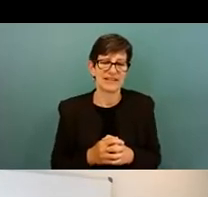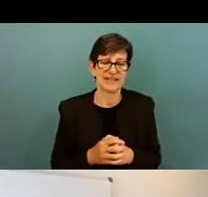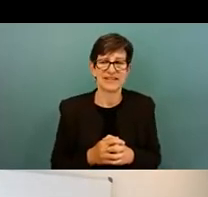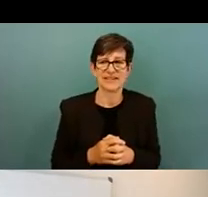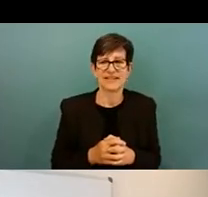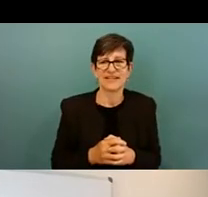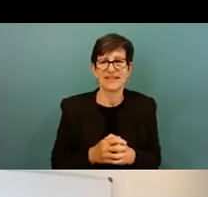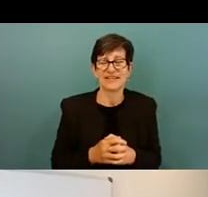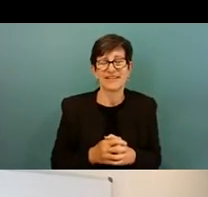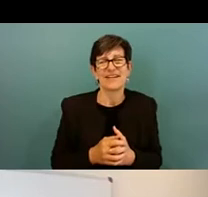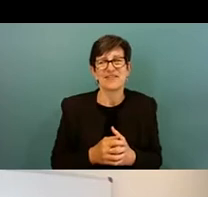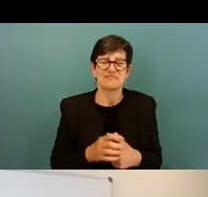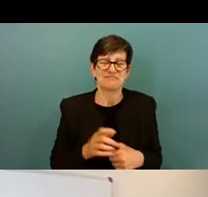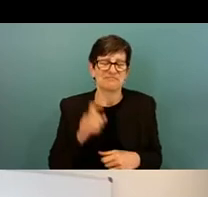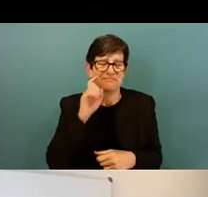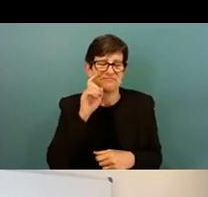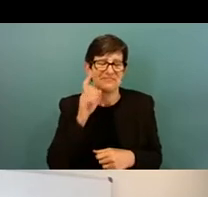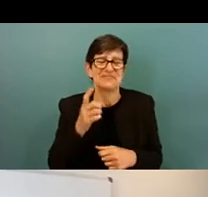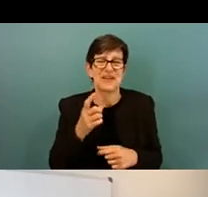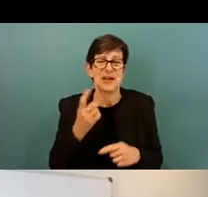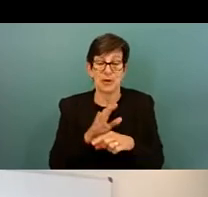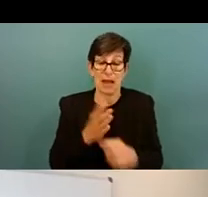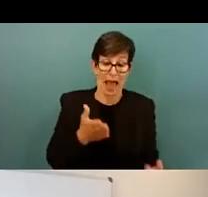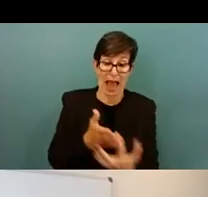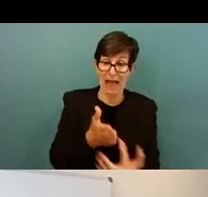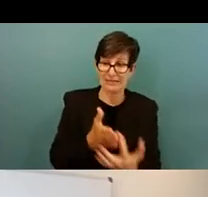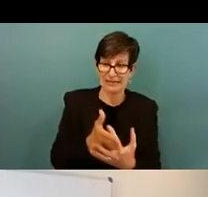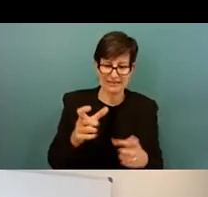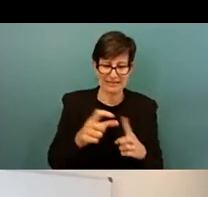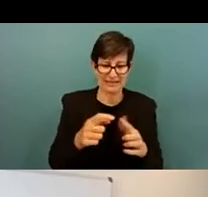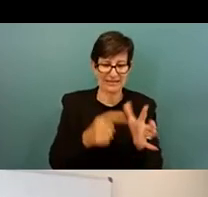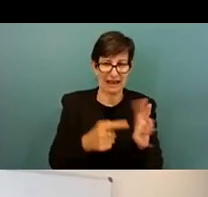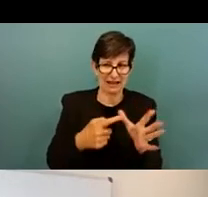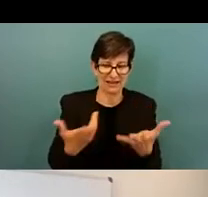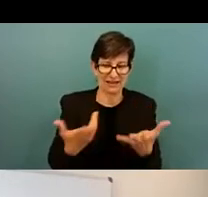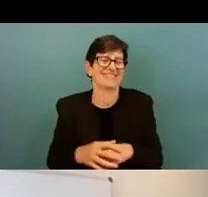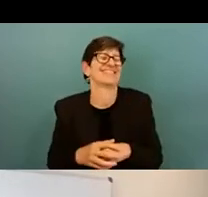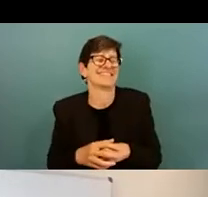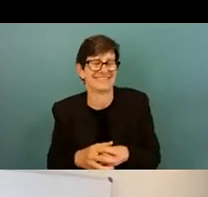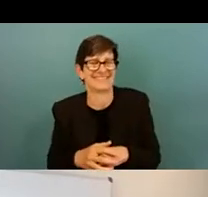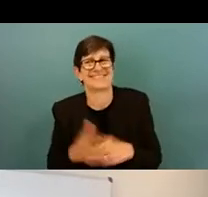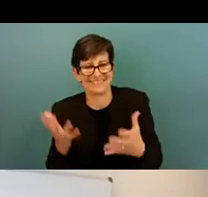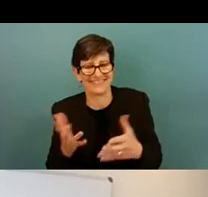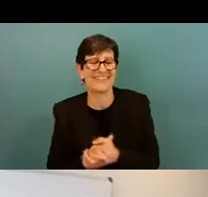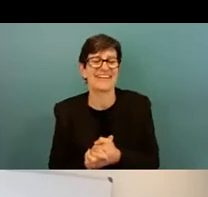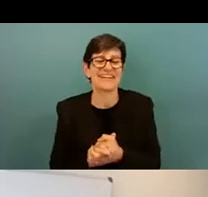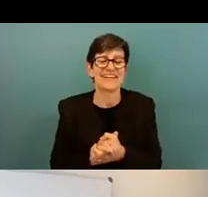regarding inclusion, it's been, I know a labor of love for me to bring it to, but it's so